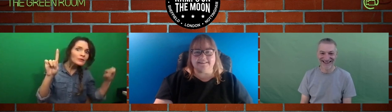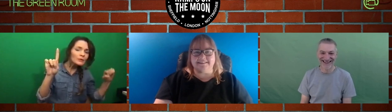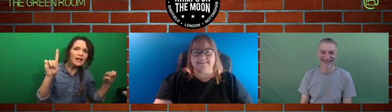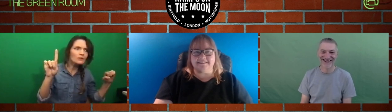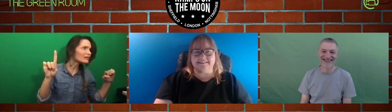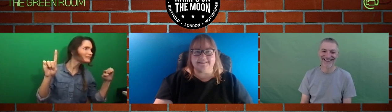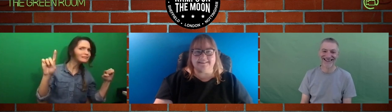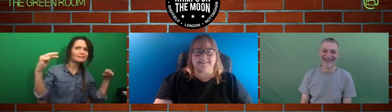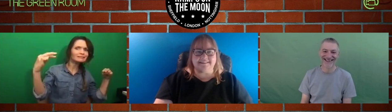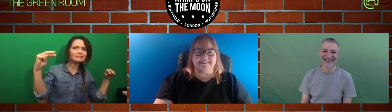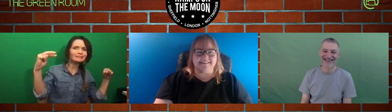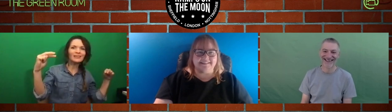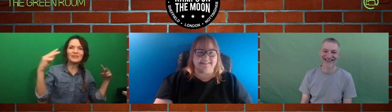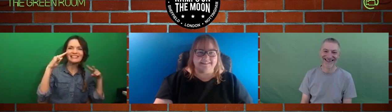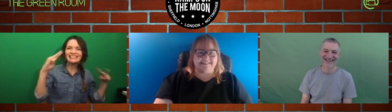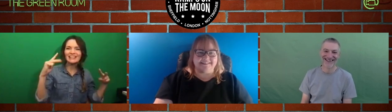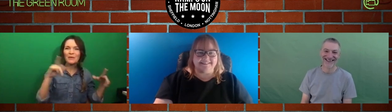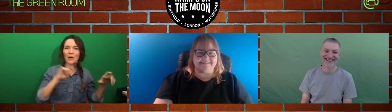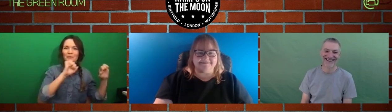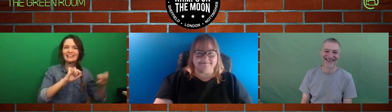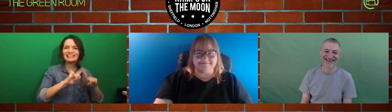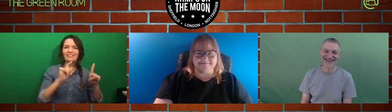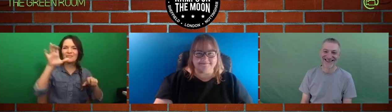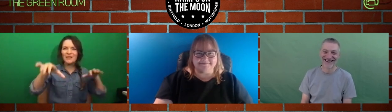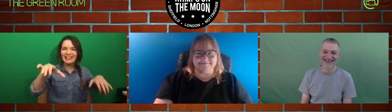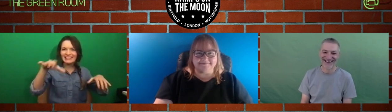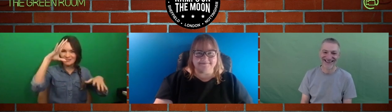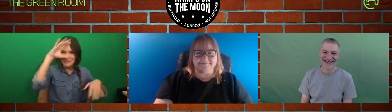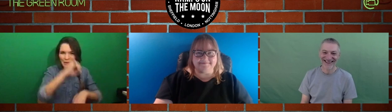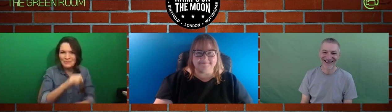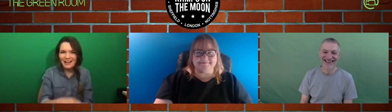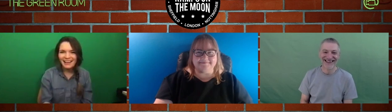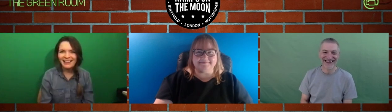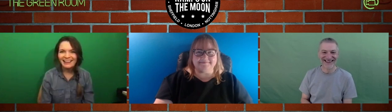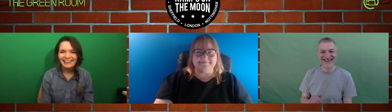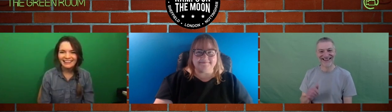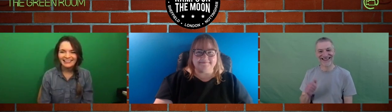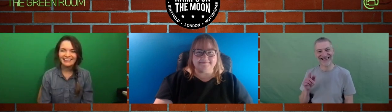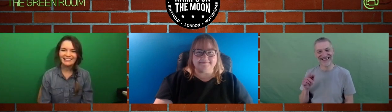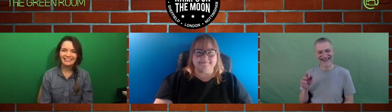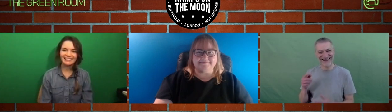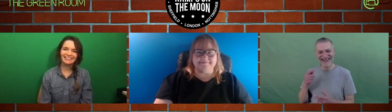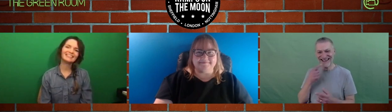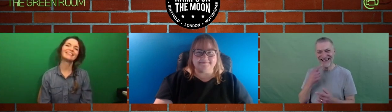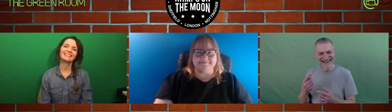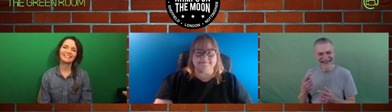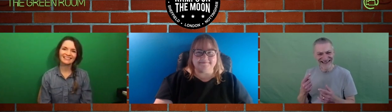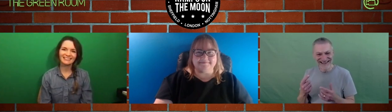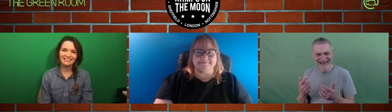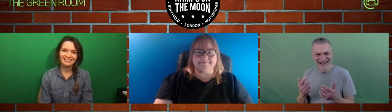for each other in different places do you remember? Yes because Caro says dawn, dawn